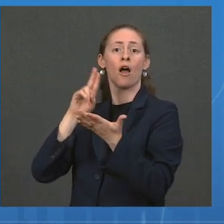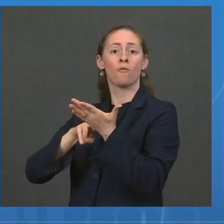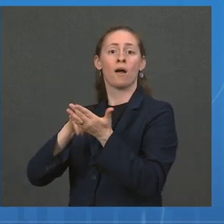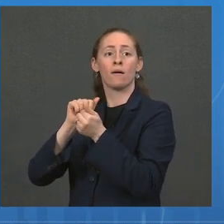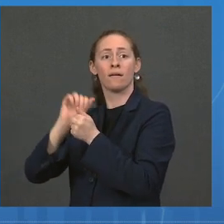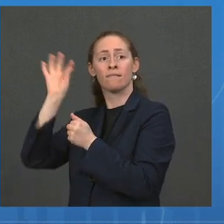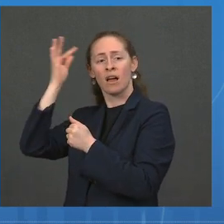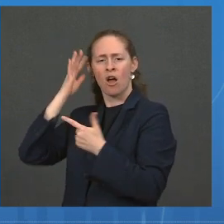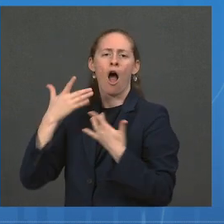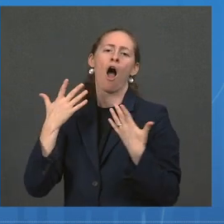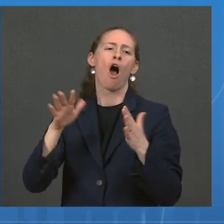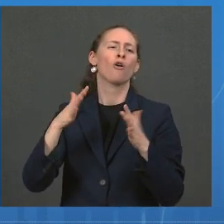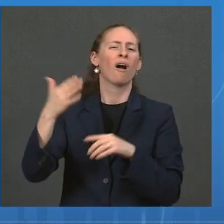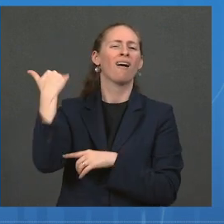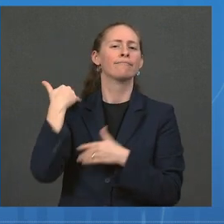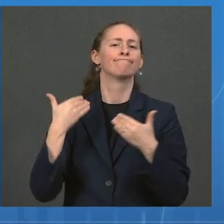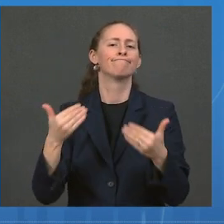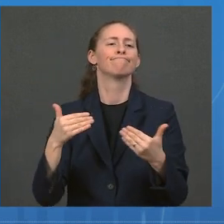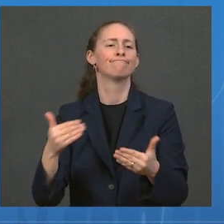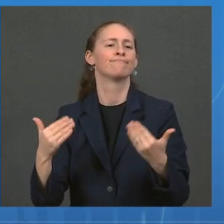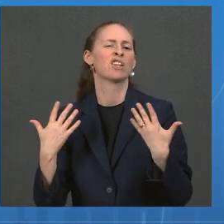including most of the major airlines.